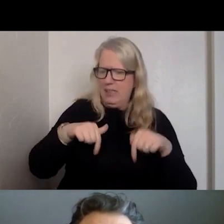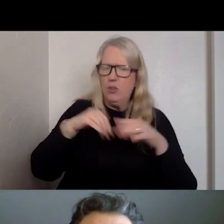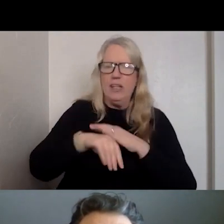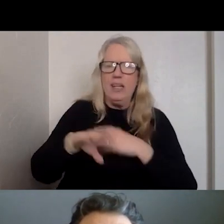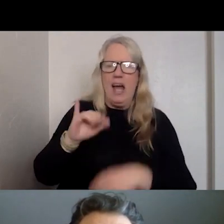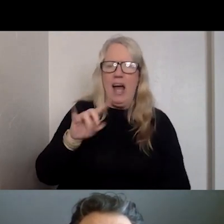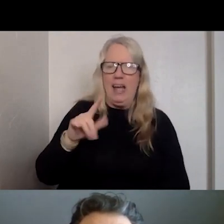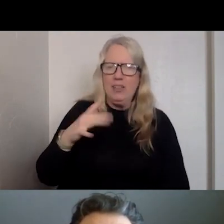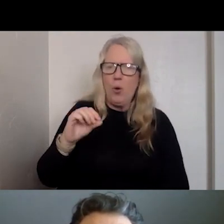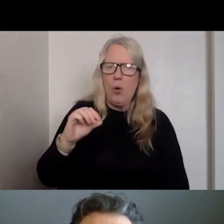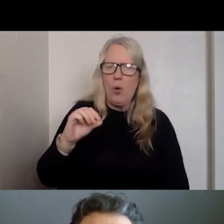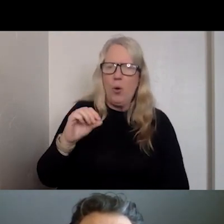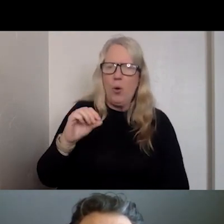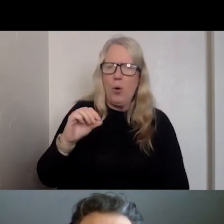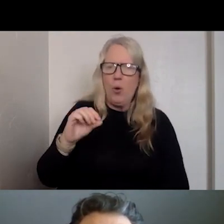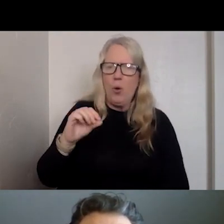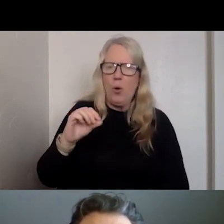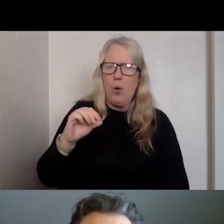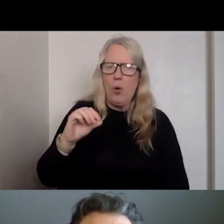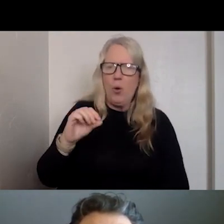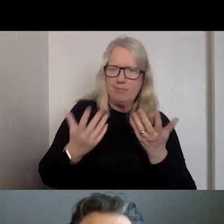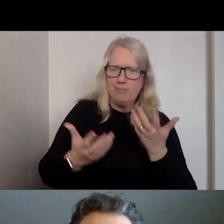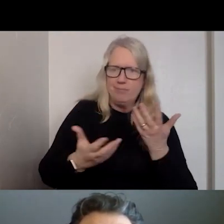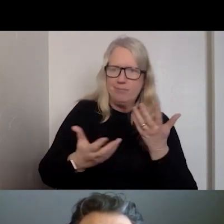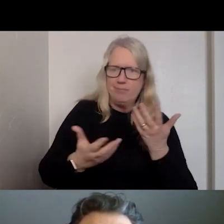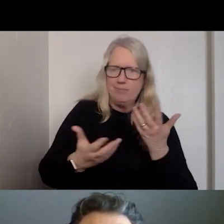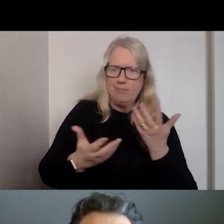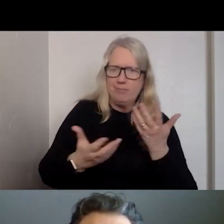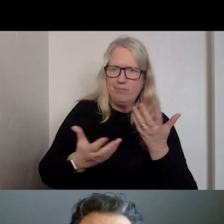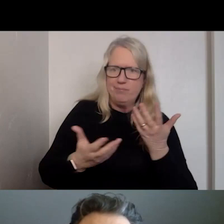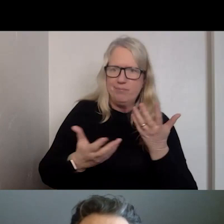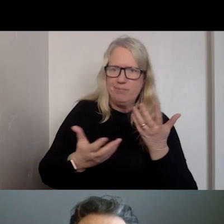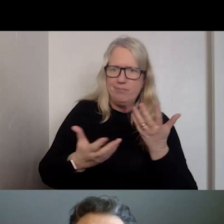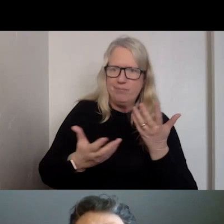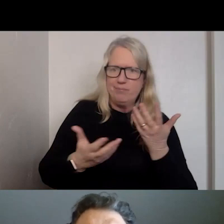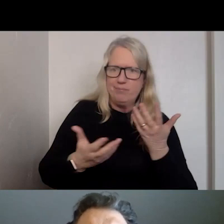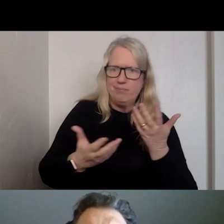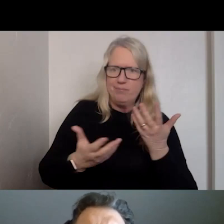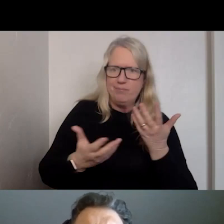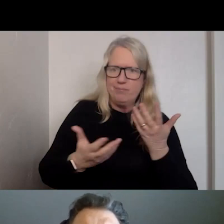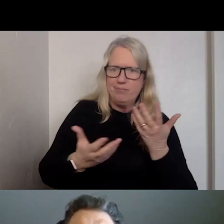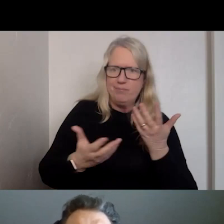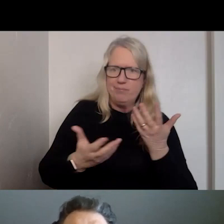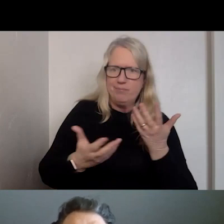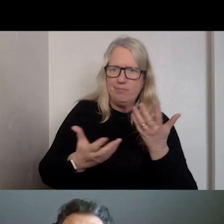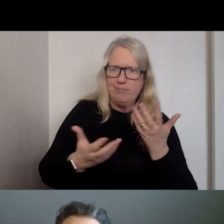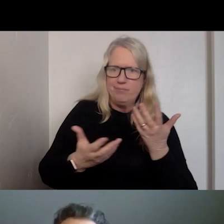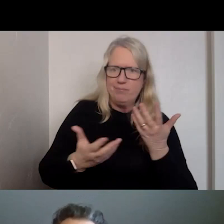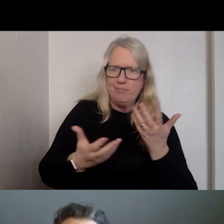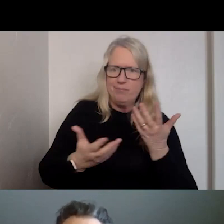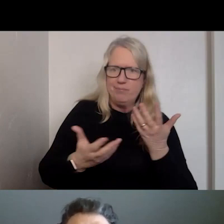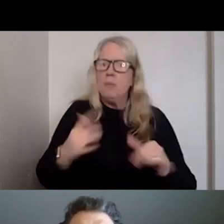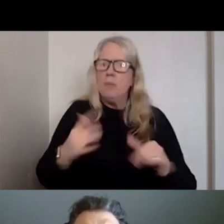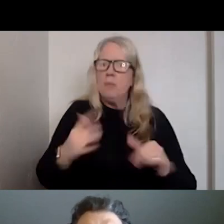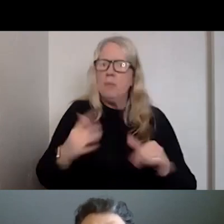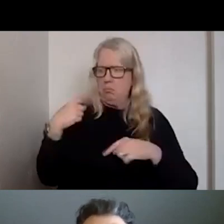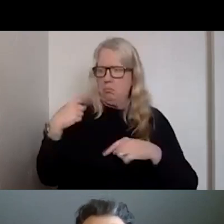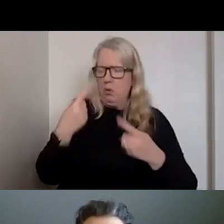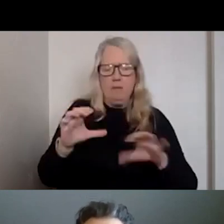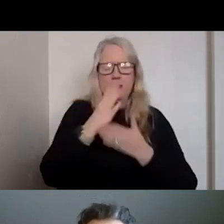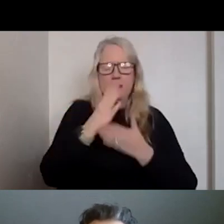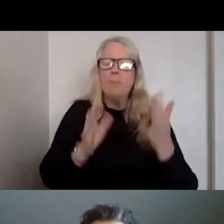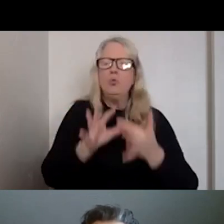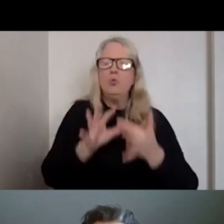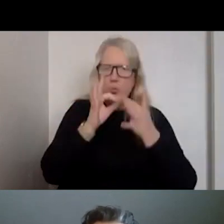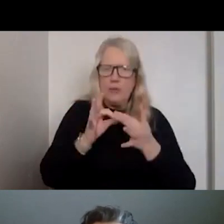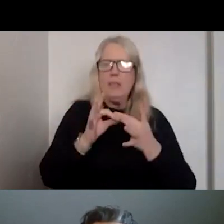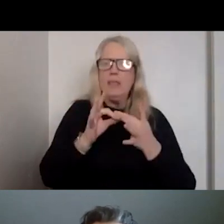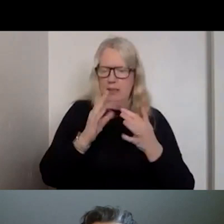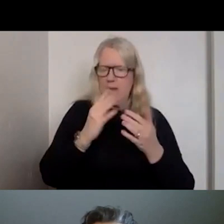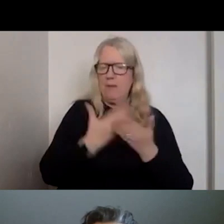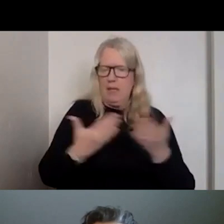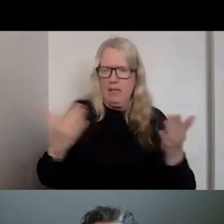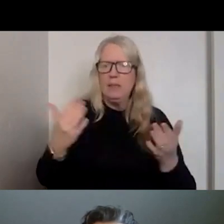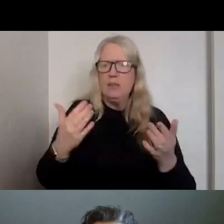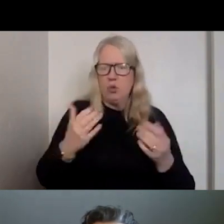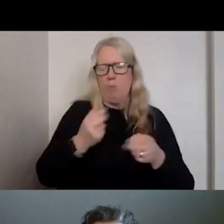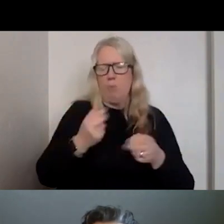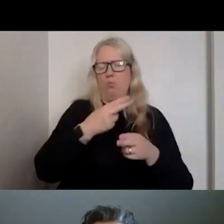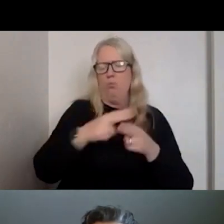MEANS DEVELOPING A ROBUST SYSTEM. I AM GOING TO TALK ABOUT THE